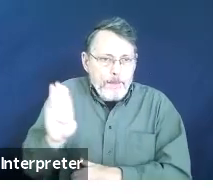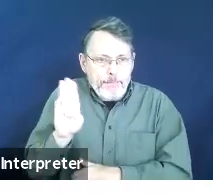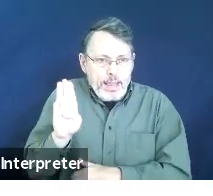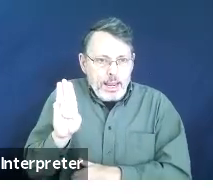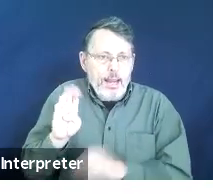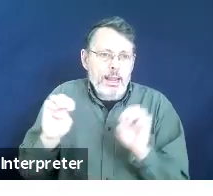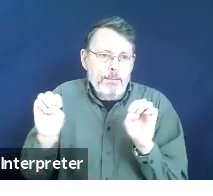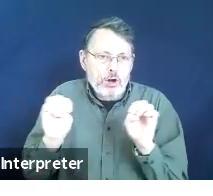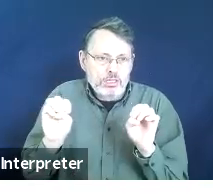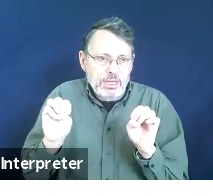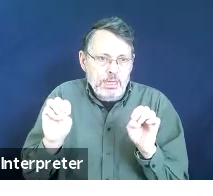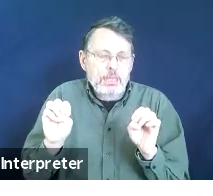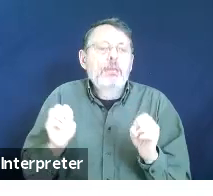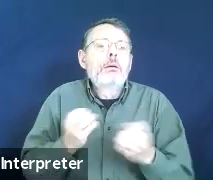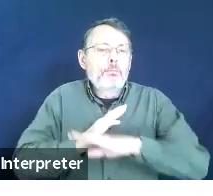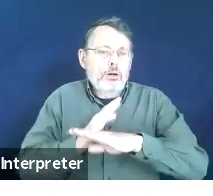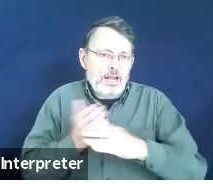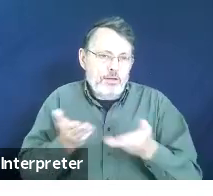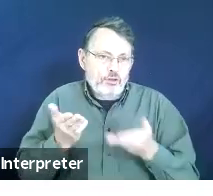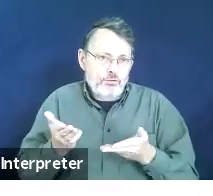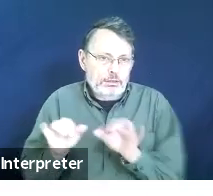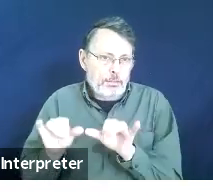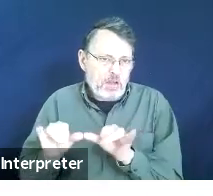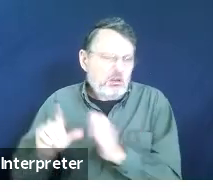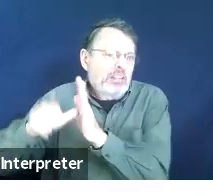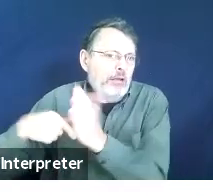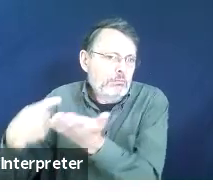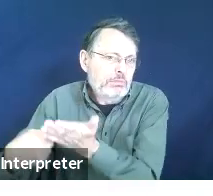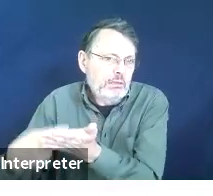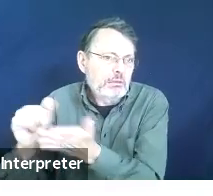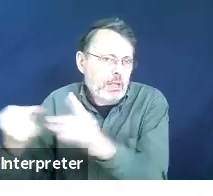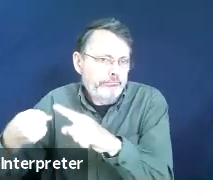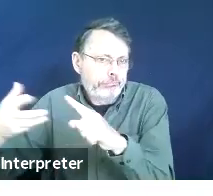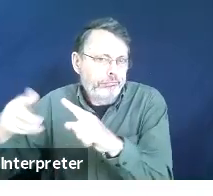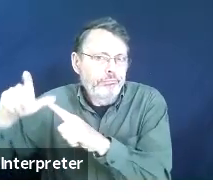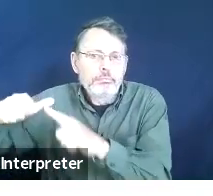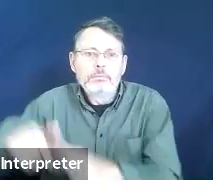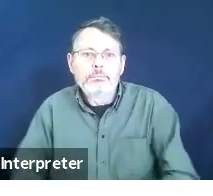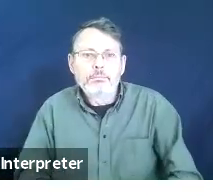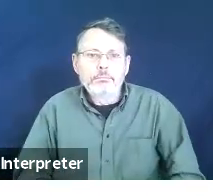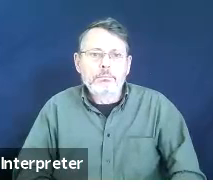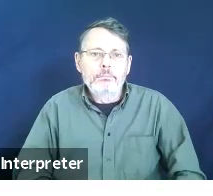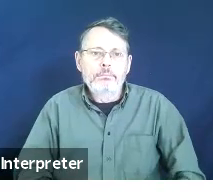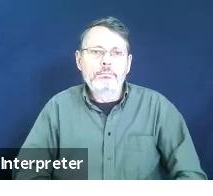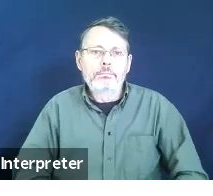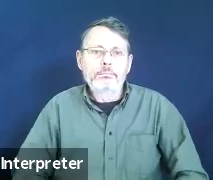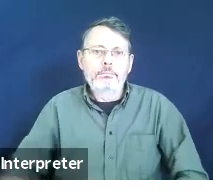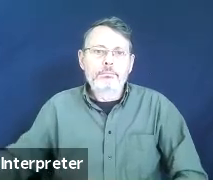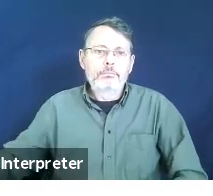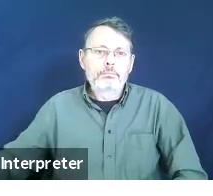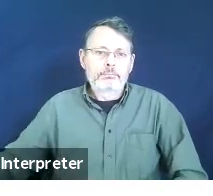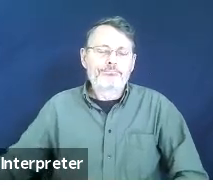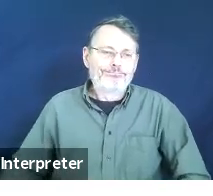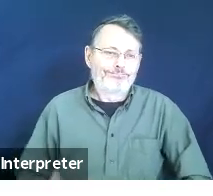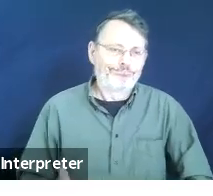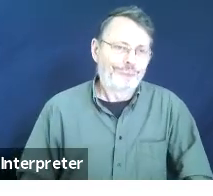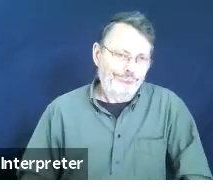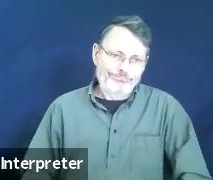service measures. And that will be discussed later in this presentation. Next slide,